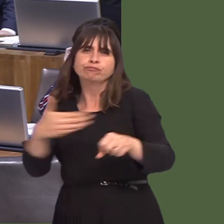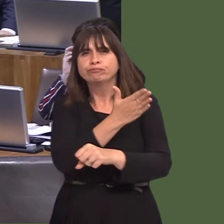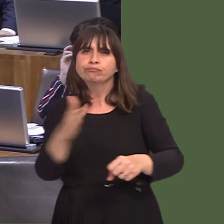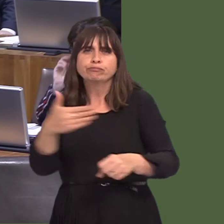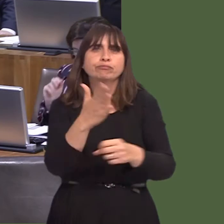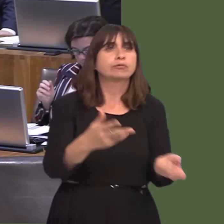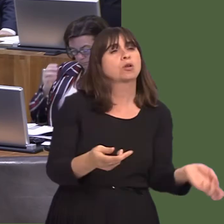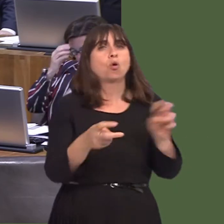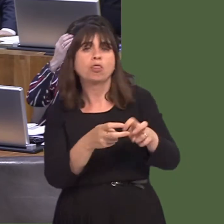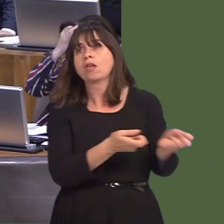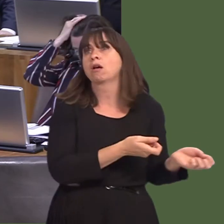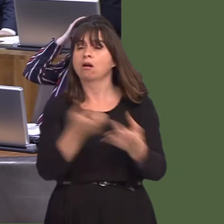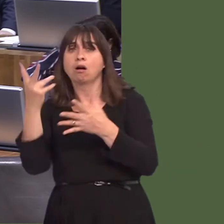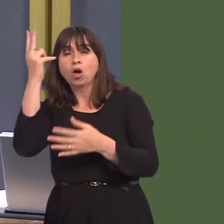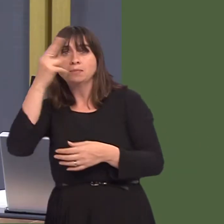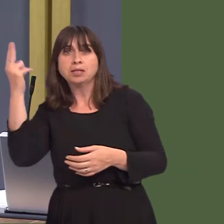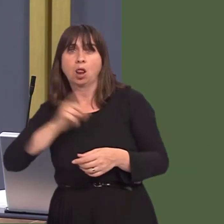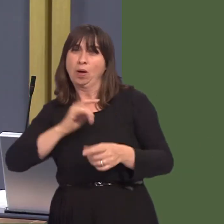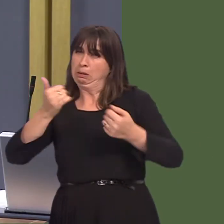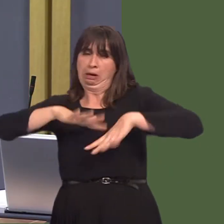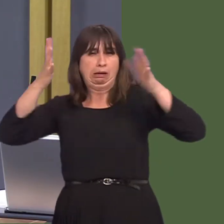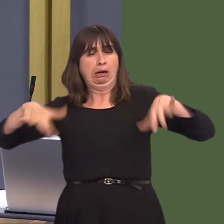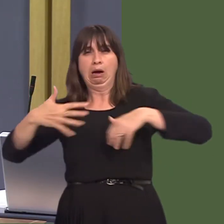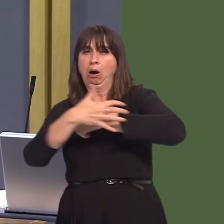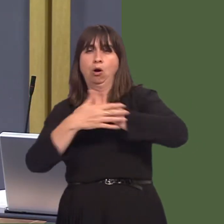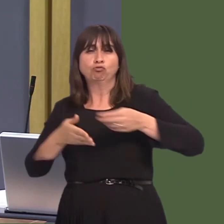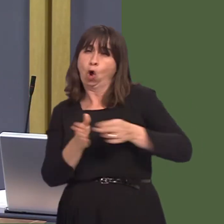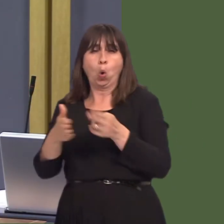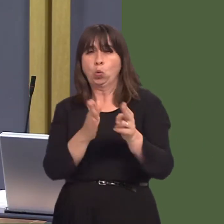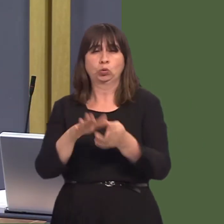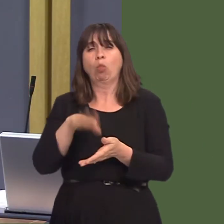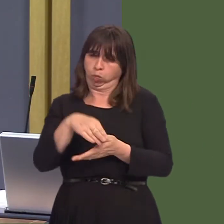from quite inaccessible areas with poor roadsóI saw that being demonstrated.